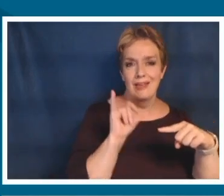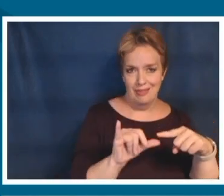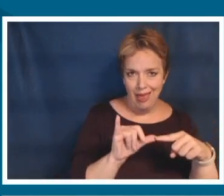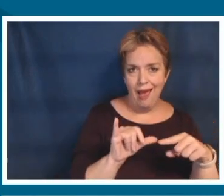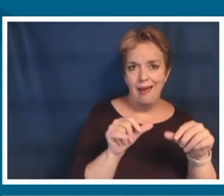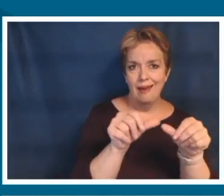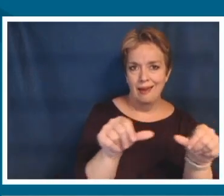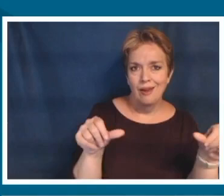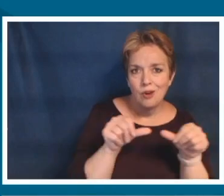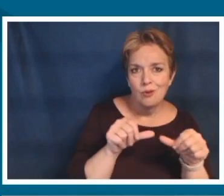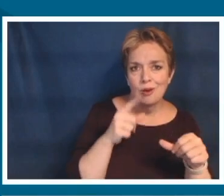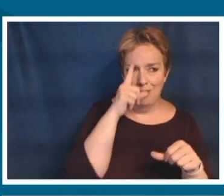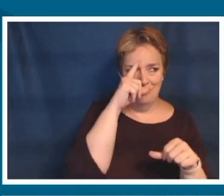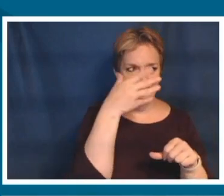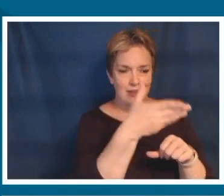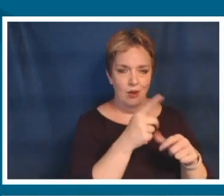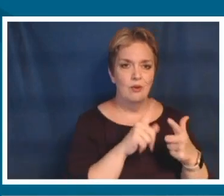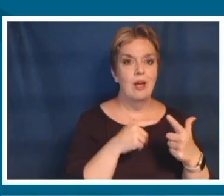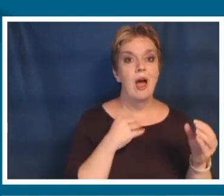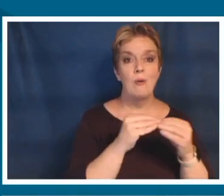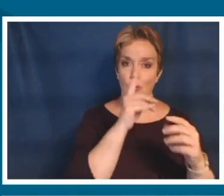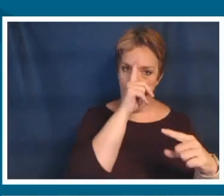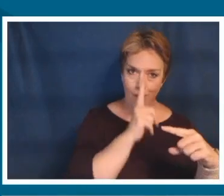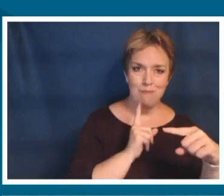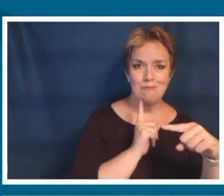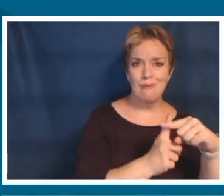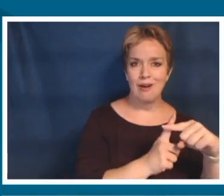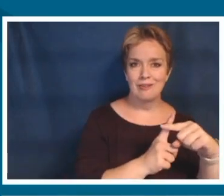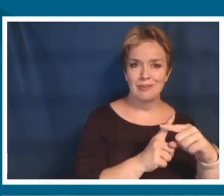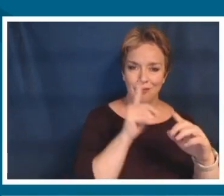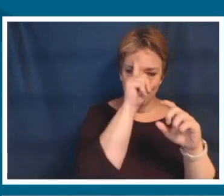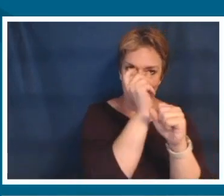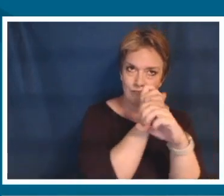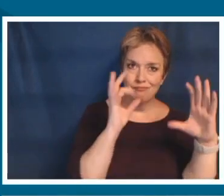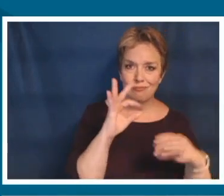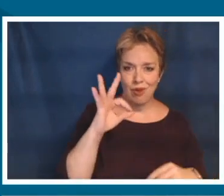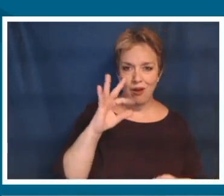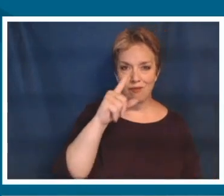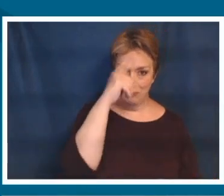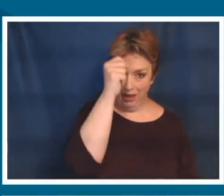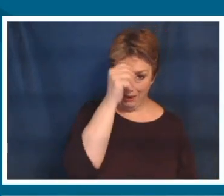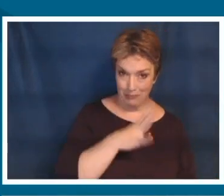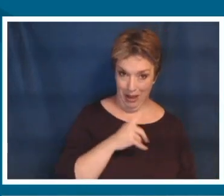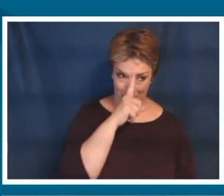there they also said that